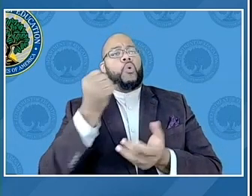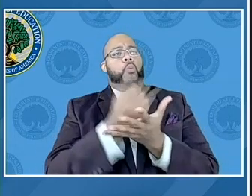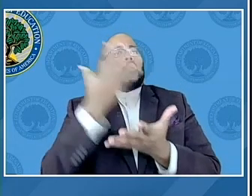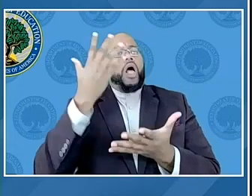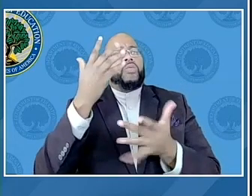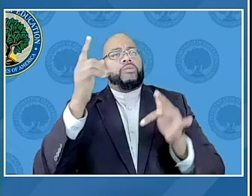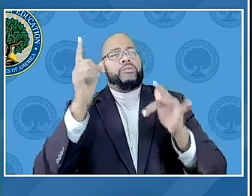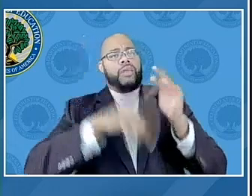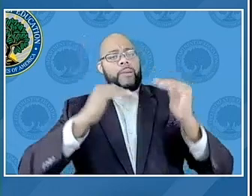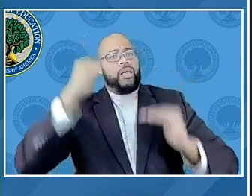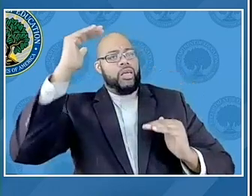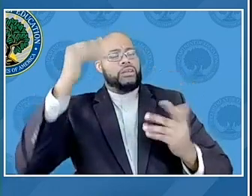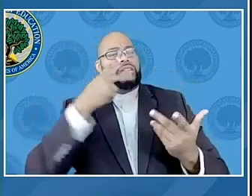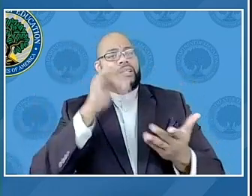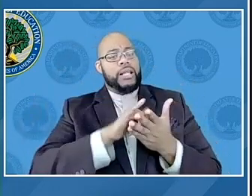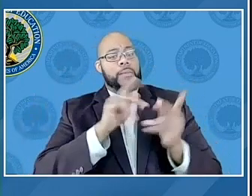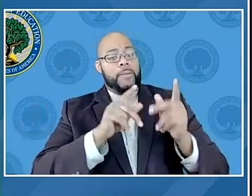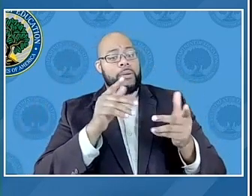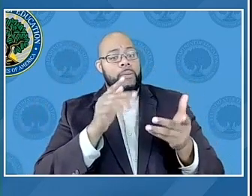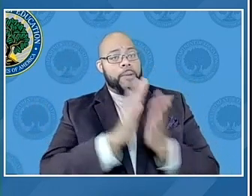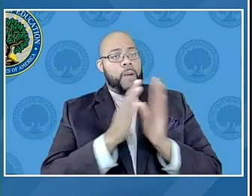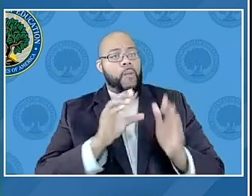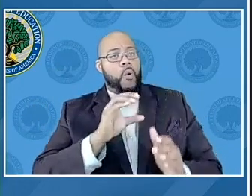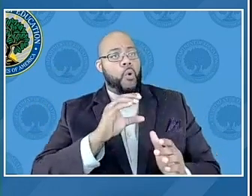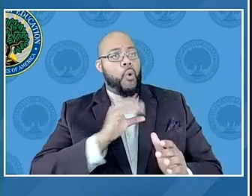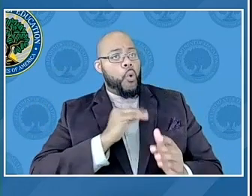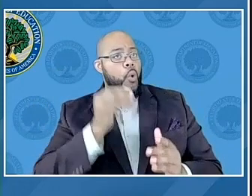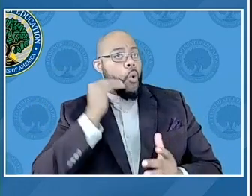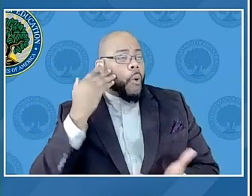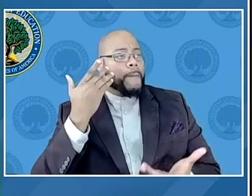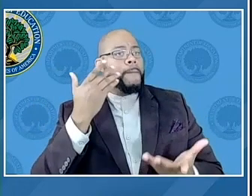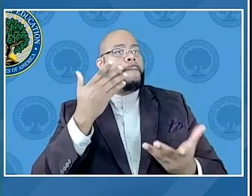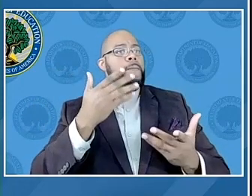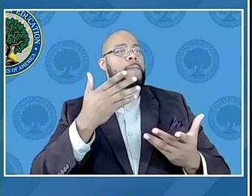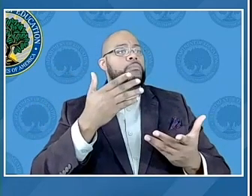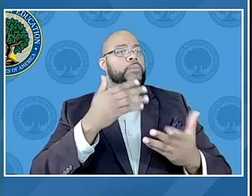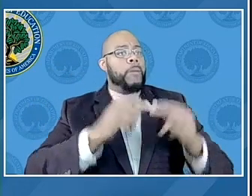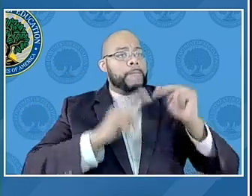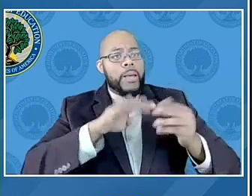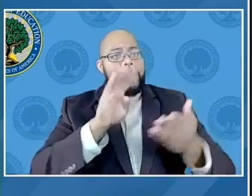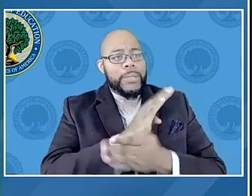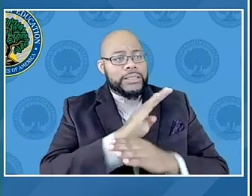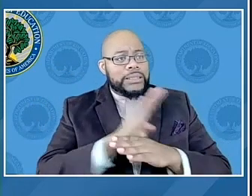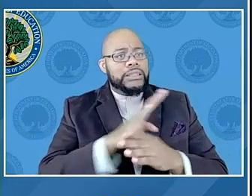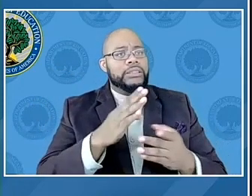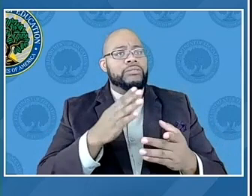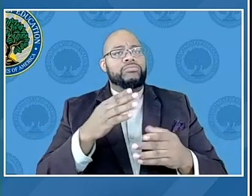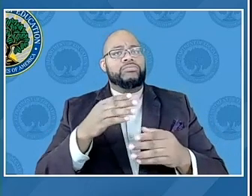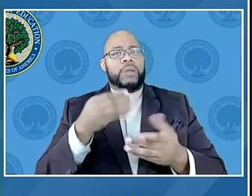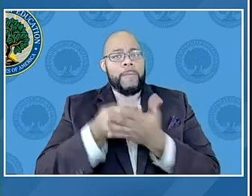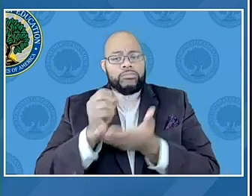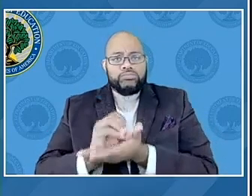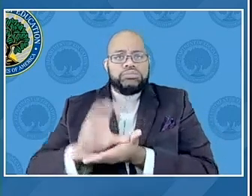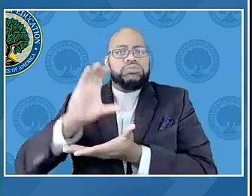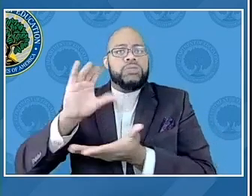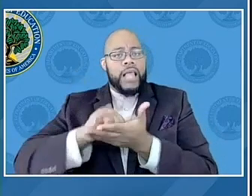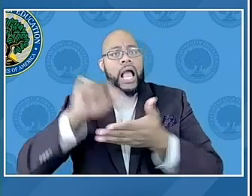opportunity to become homeowners, business owners, and build discretionary wealth, the cancellation, the total cancellation